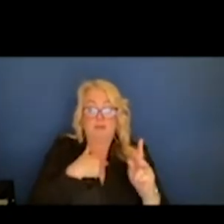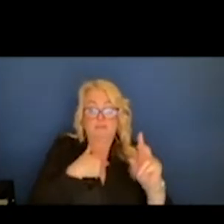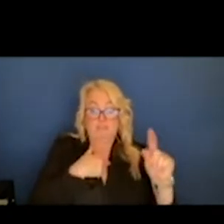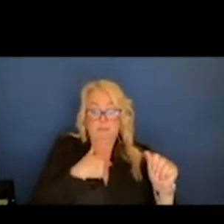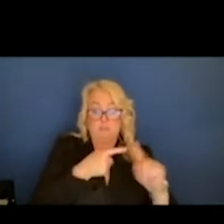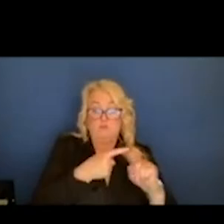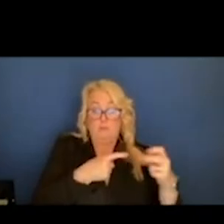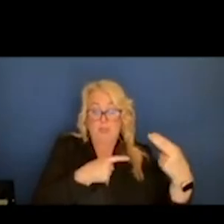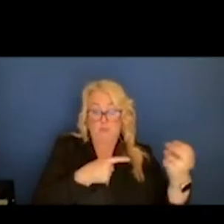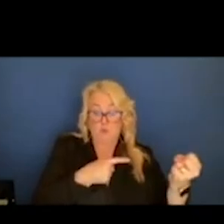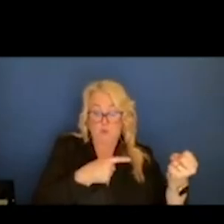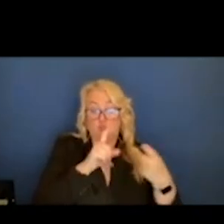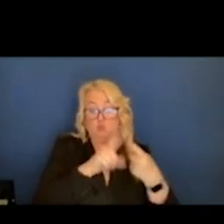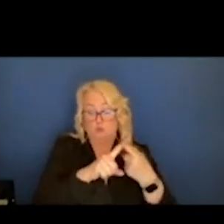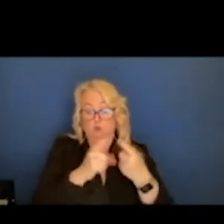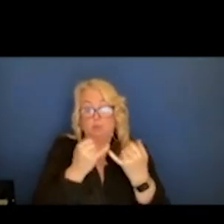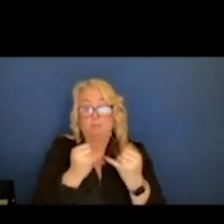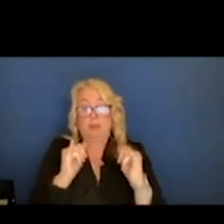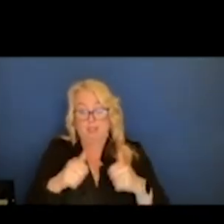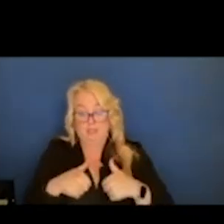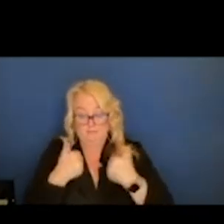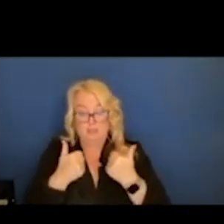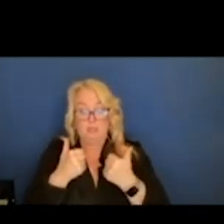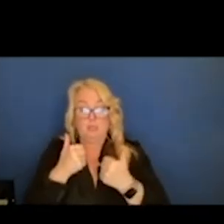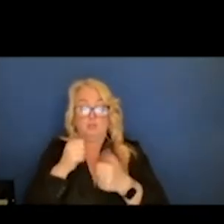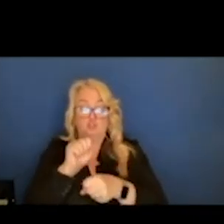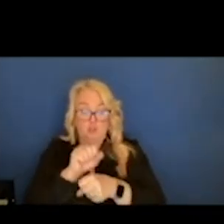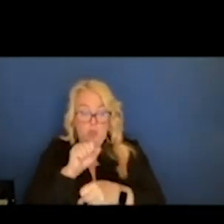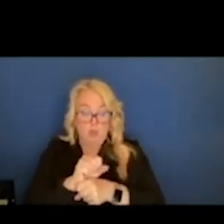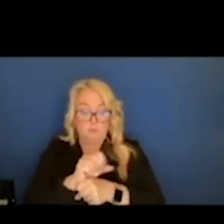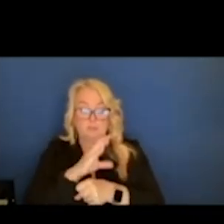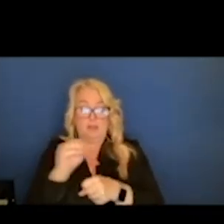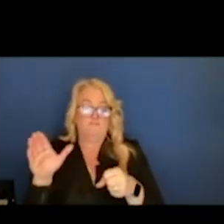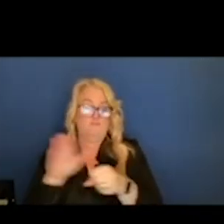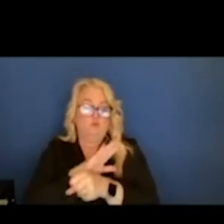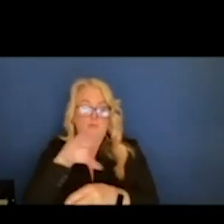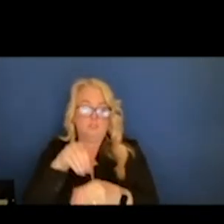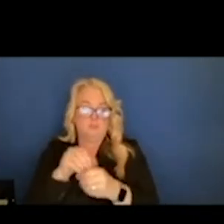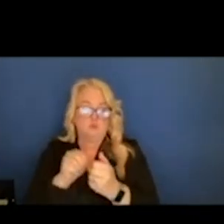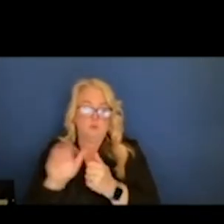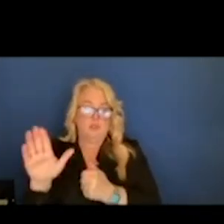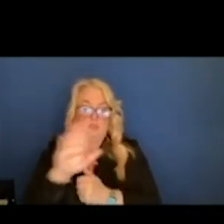school to independent living, competitive jobs, and full participation in their communities.